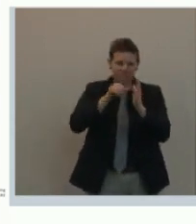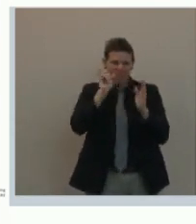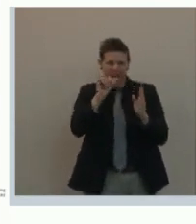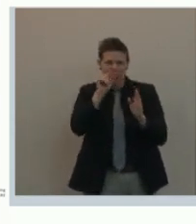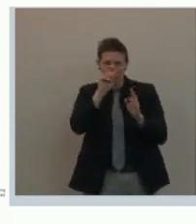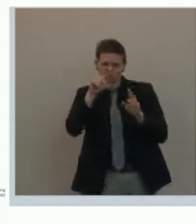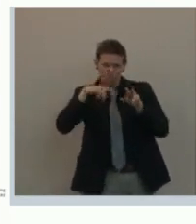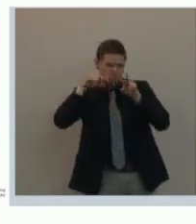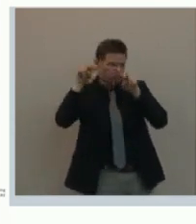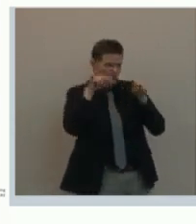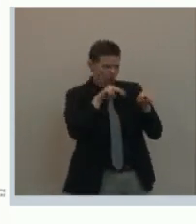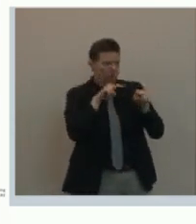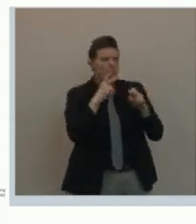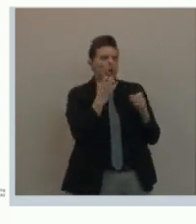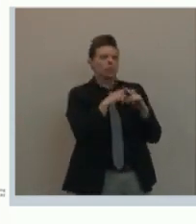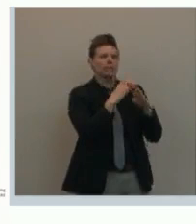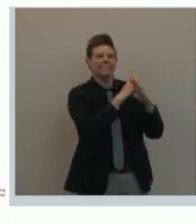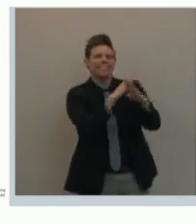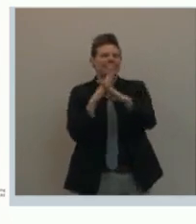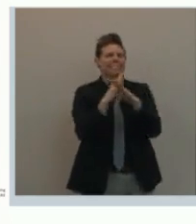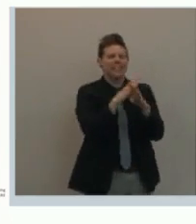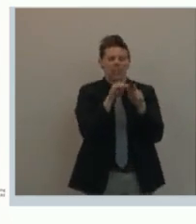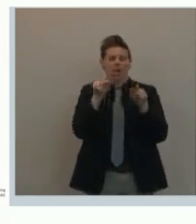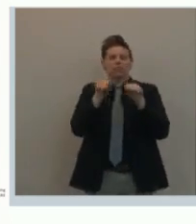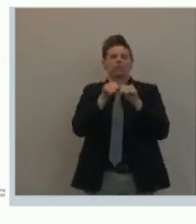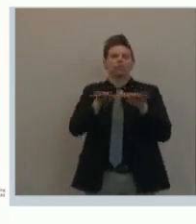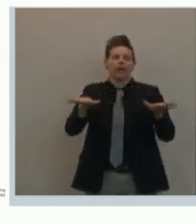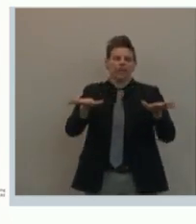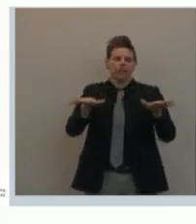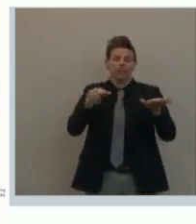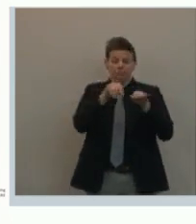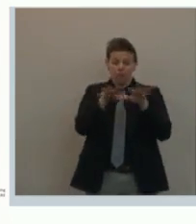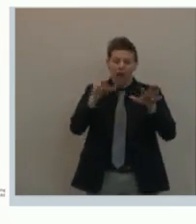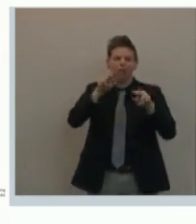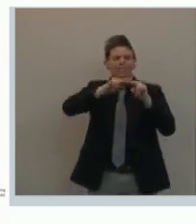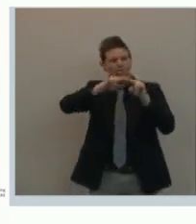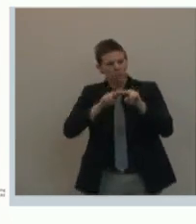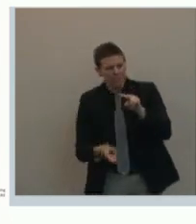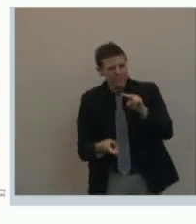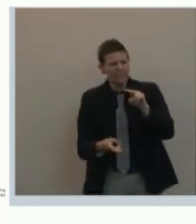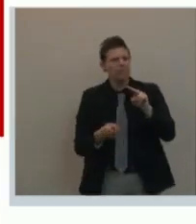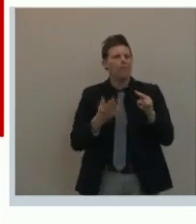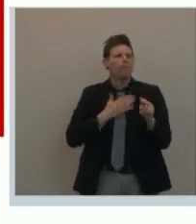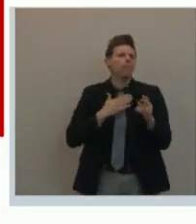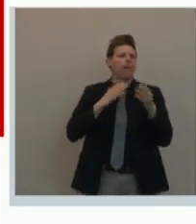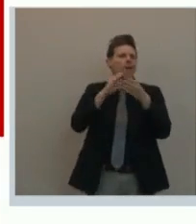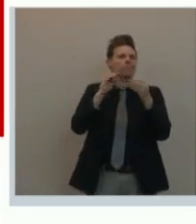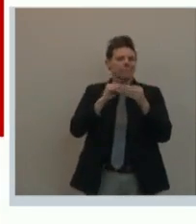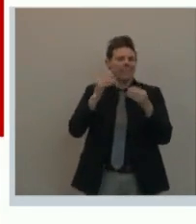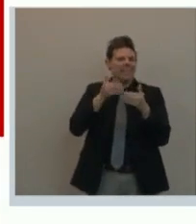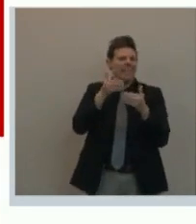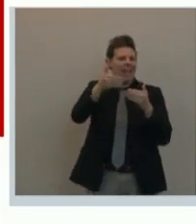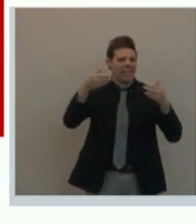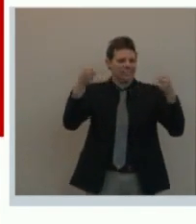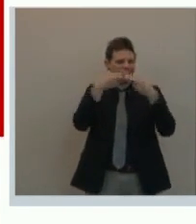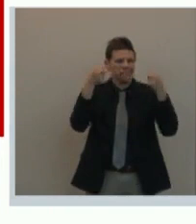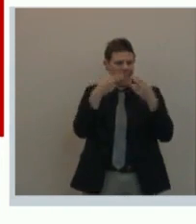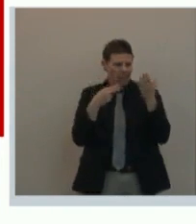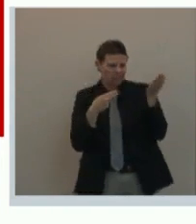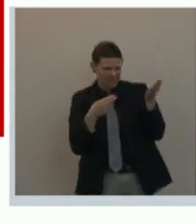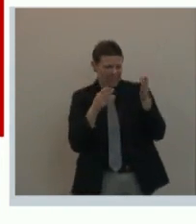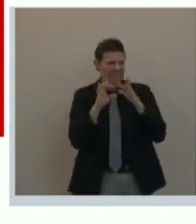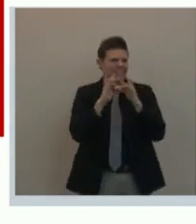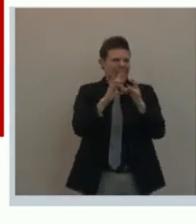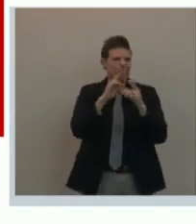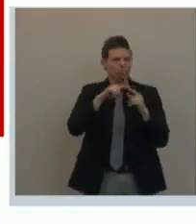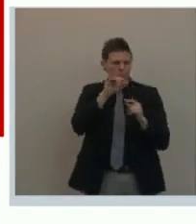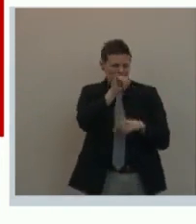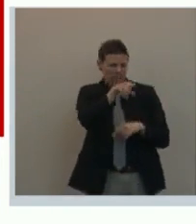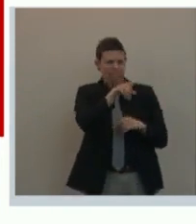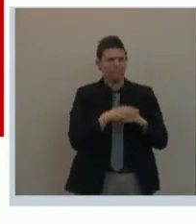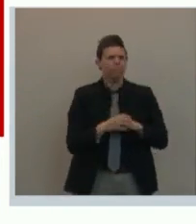THIS IS WHY WE STILL EMPHASIZE THAT IT IS THE MOST IMPORTANT TOOL WE HAVE IN OUR ARMAMENTARIUM TO STOP THE SPREAD OF THIS DISEASE.